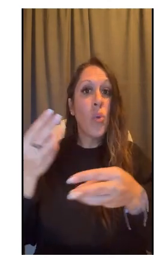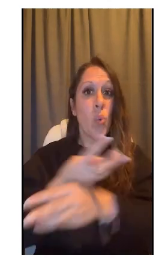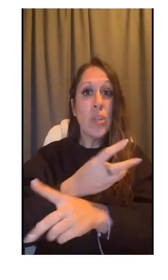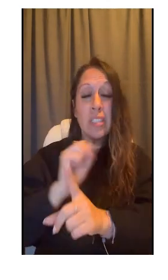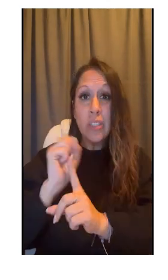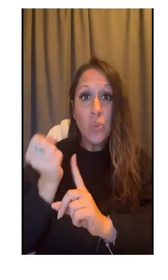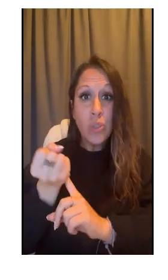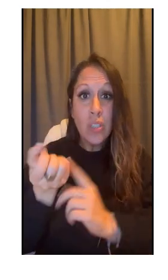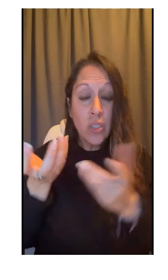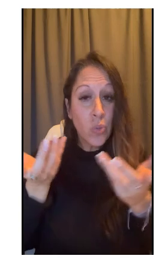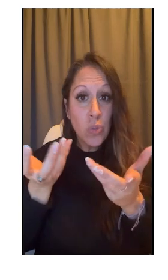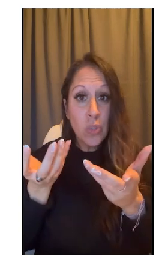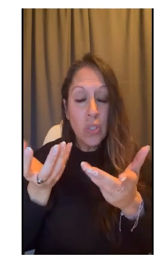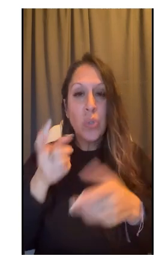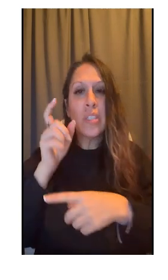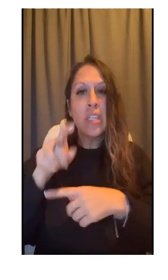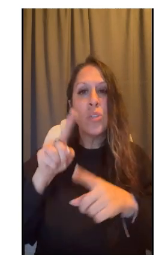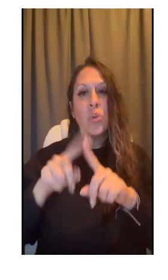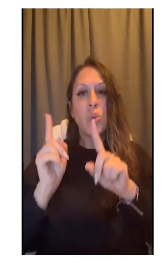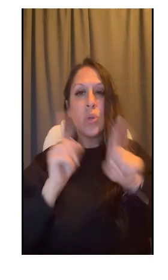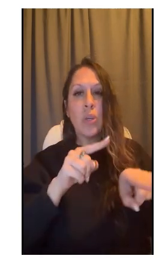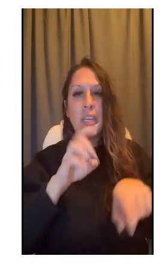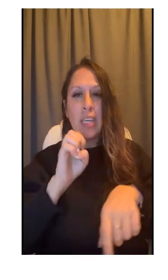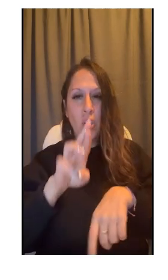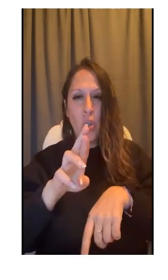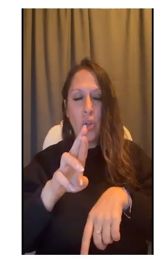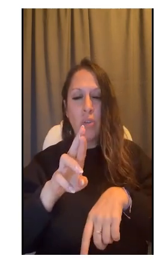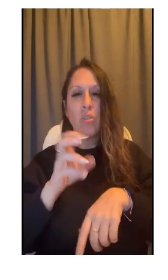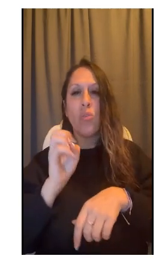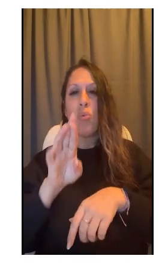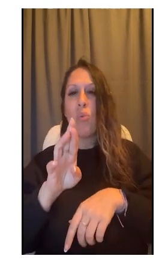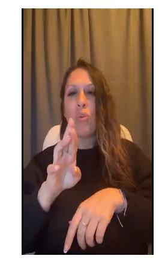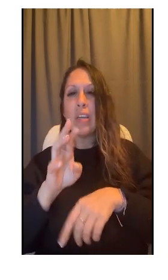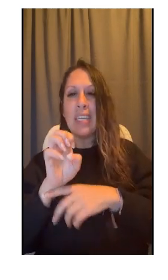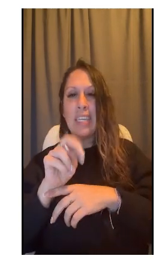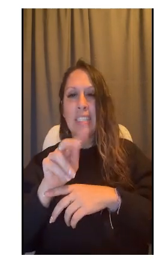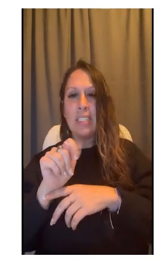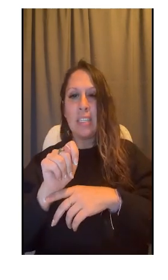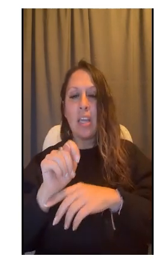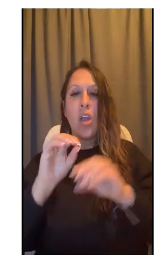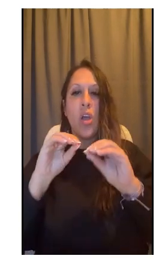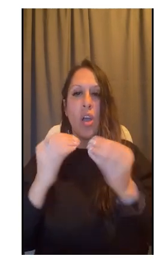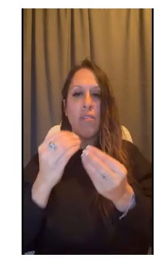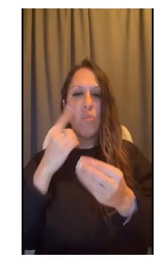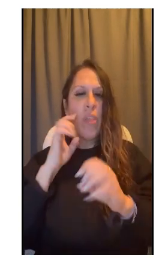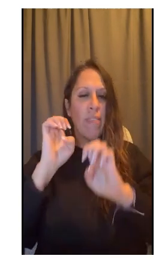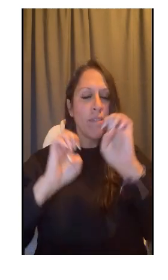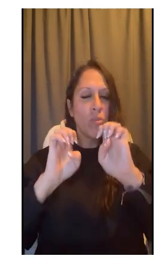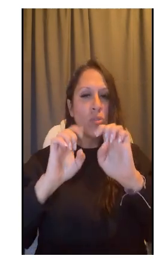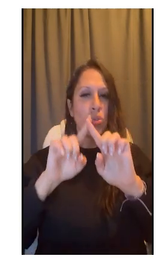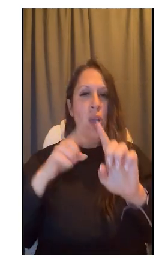In the worst case scenario, you would need to go to the emergency room or an ENT office for an evaluation